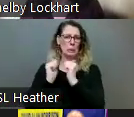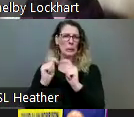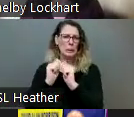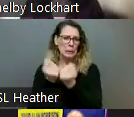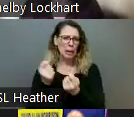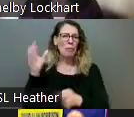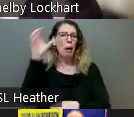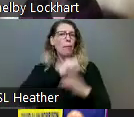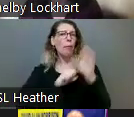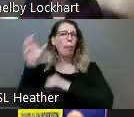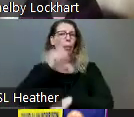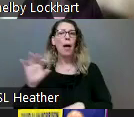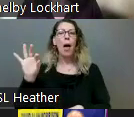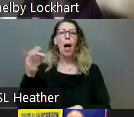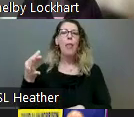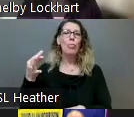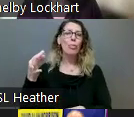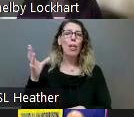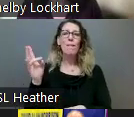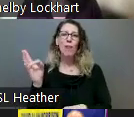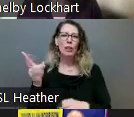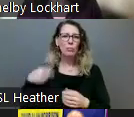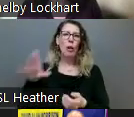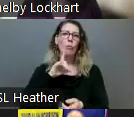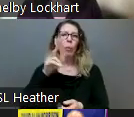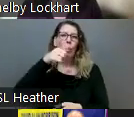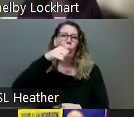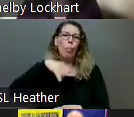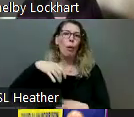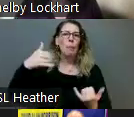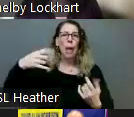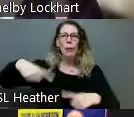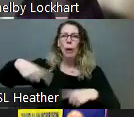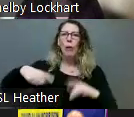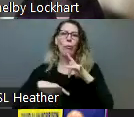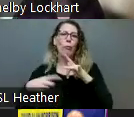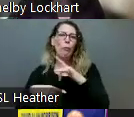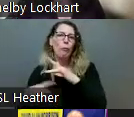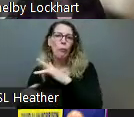the 9th graders were just being kind of goofballs and messing around and skipping school. Well the